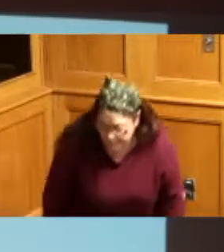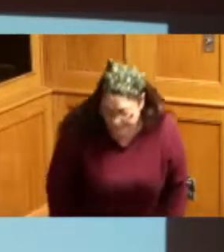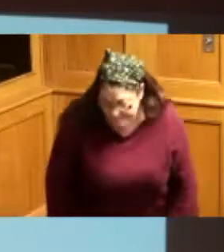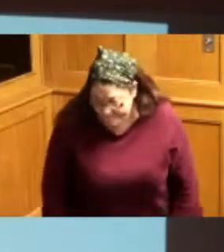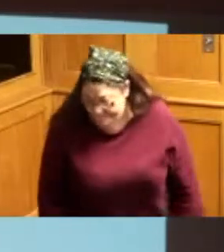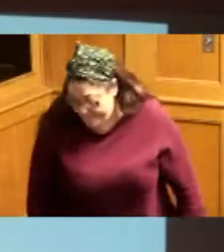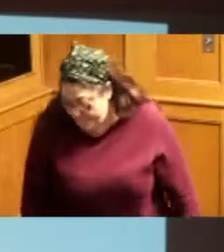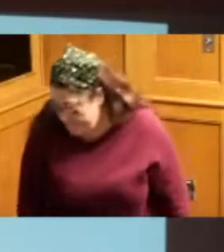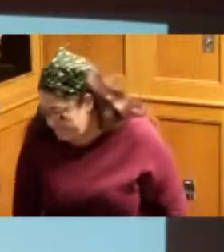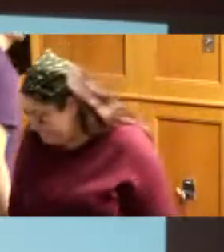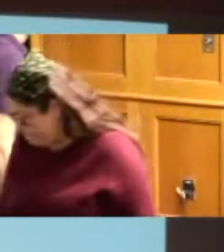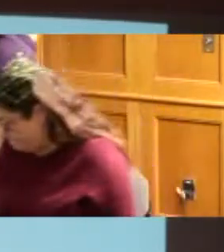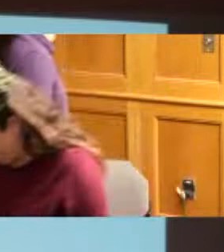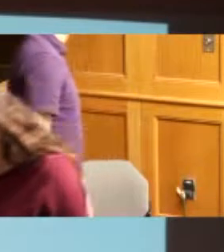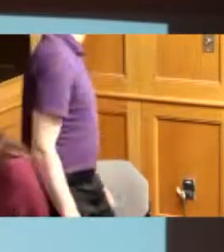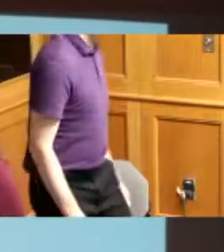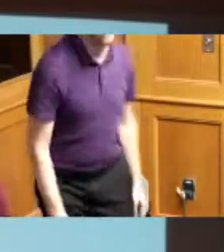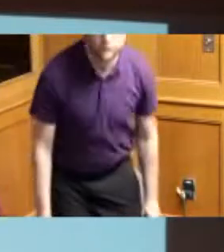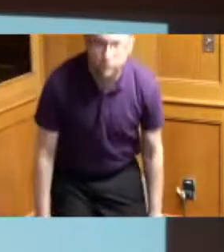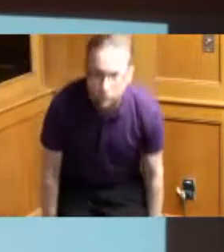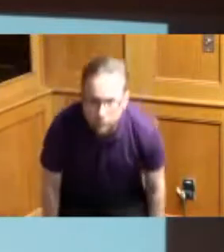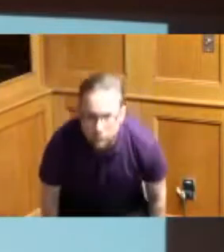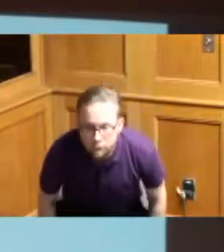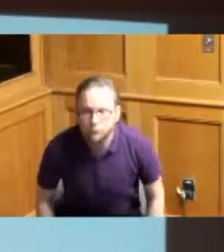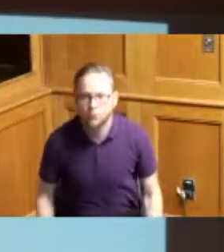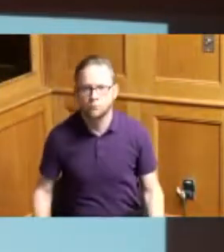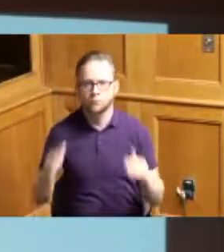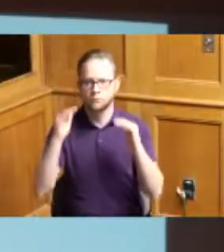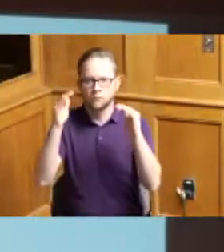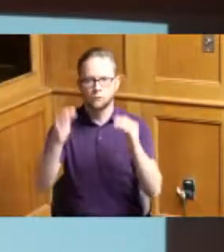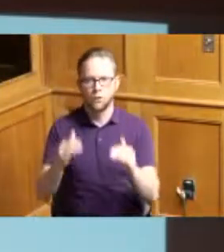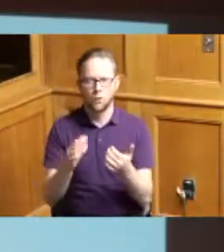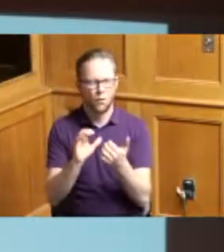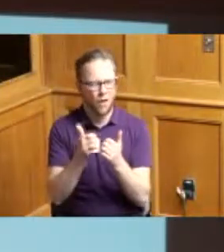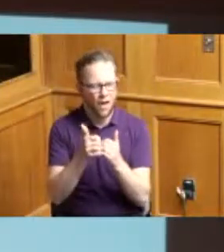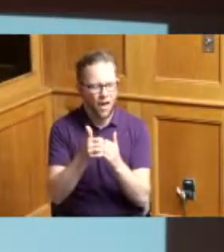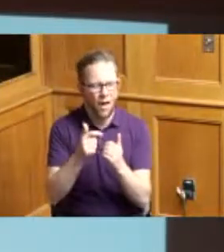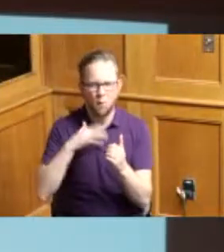this we're going to talk through you know what are MSD wet weather costs what are our sanitary